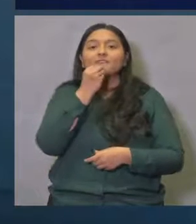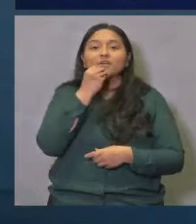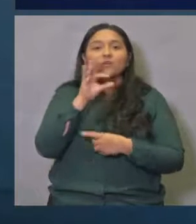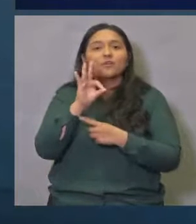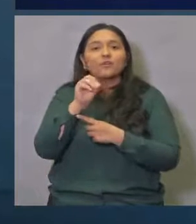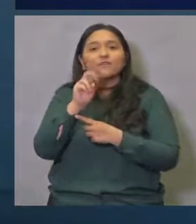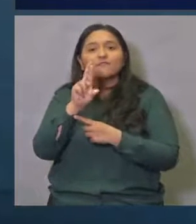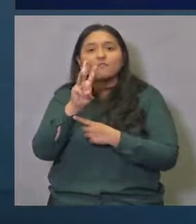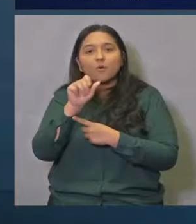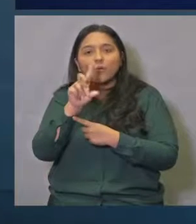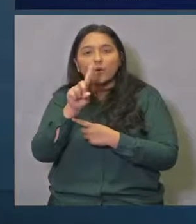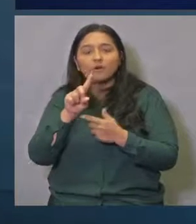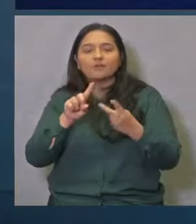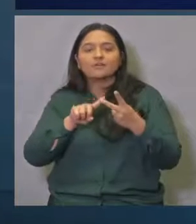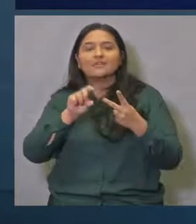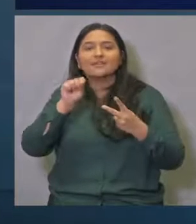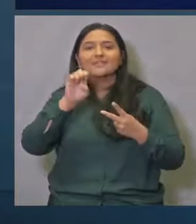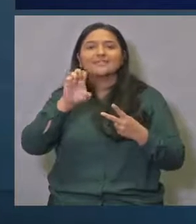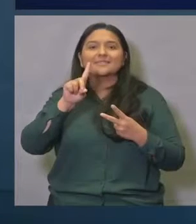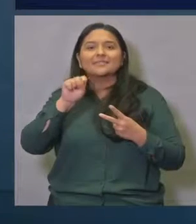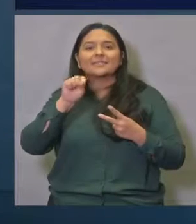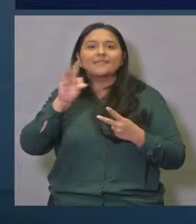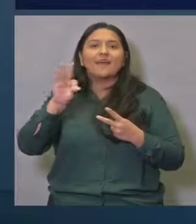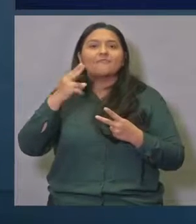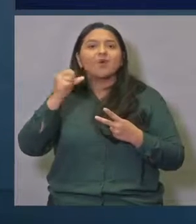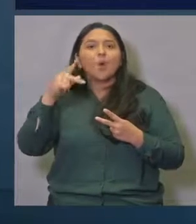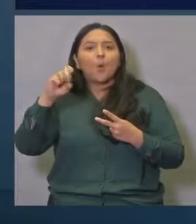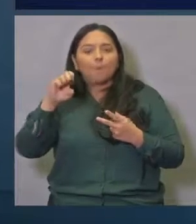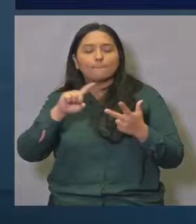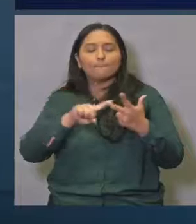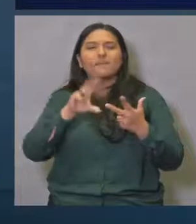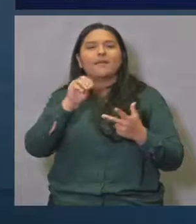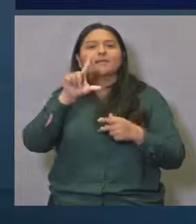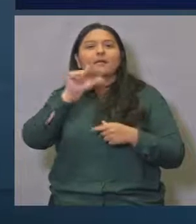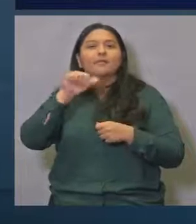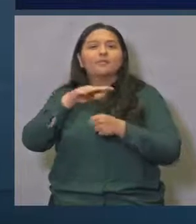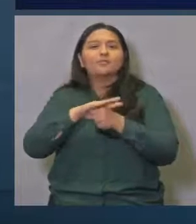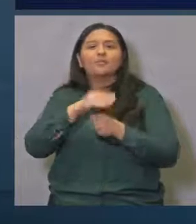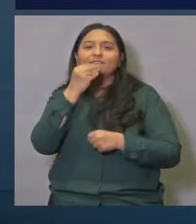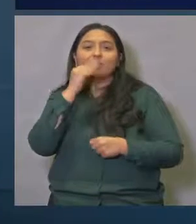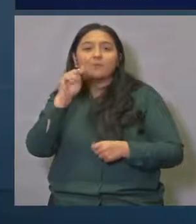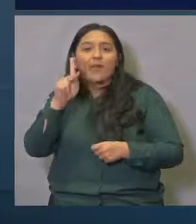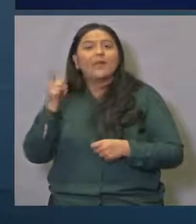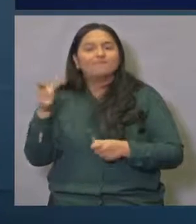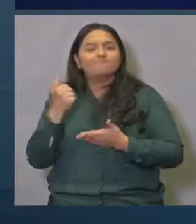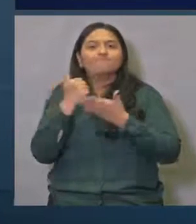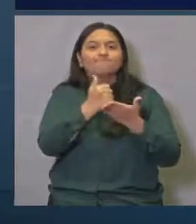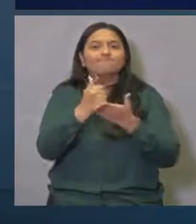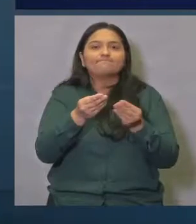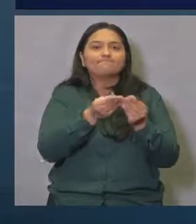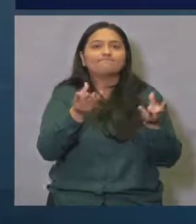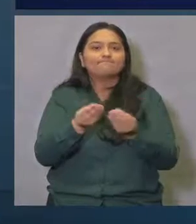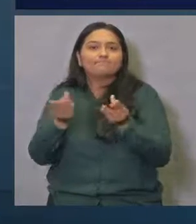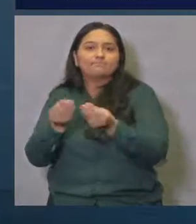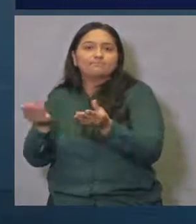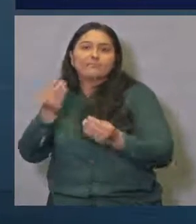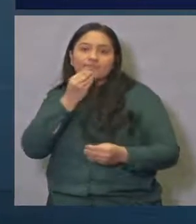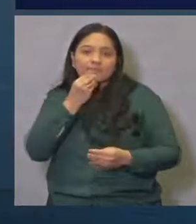NUMBER OF COMMUNITY-BASED ORGANIZATIONS, INCLUDING FOOD